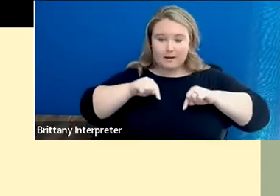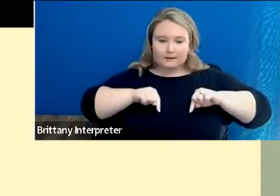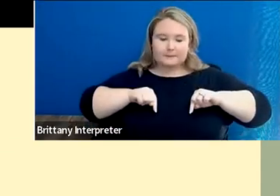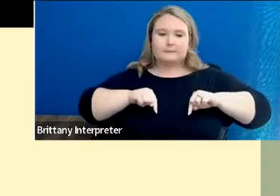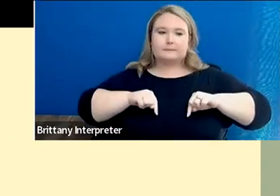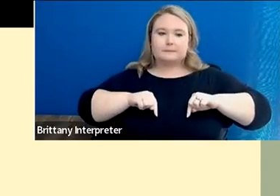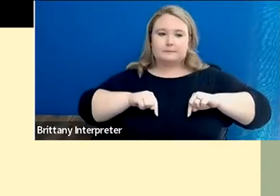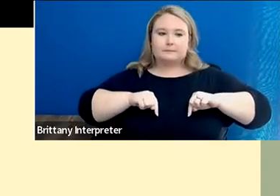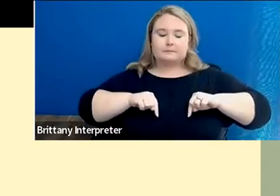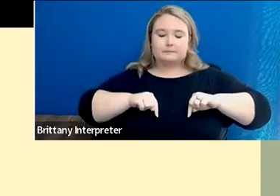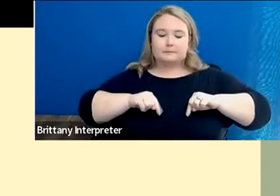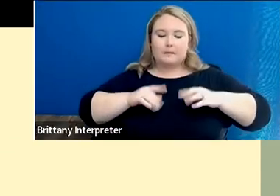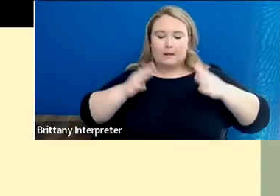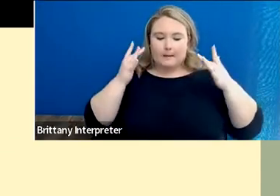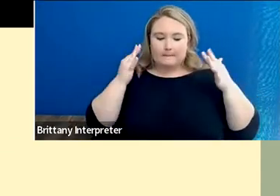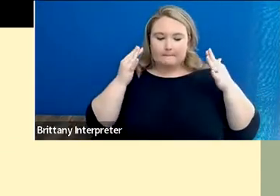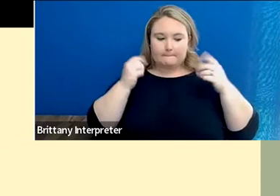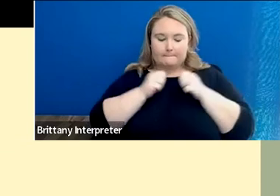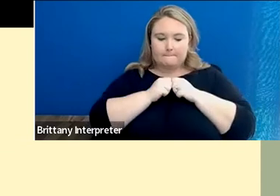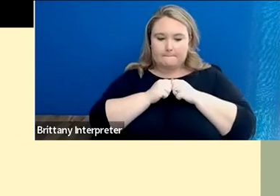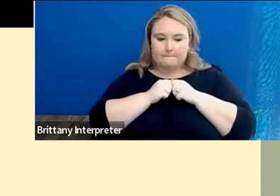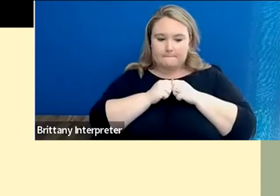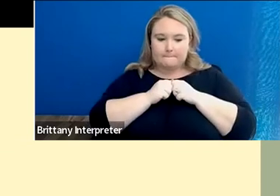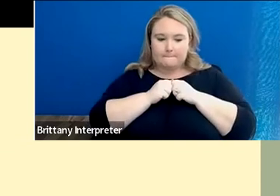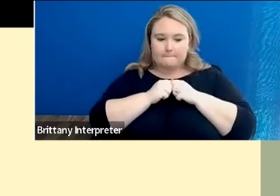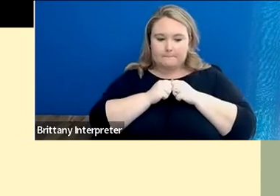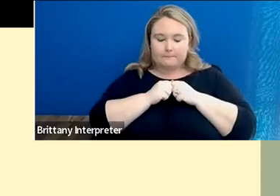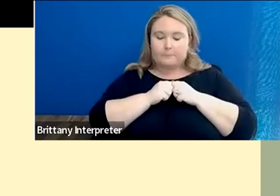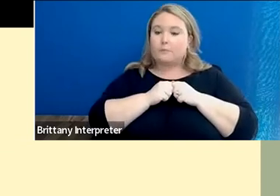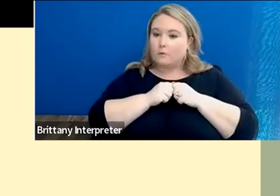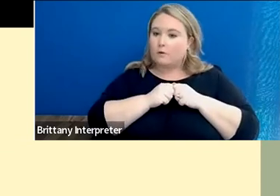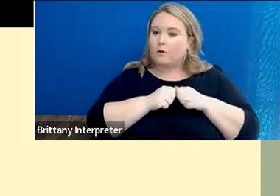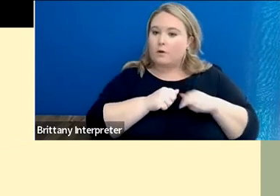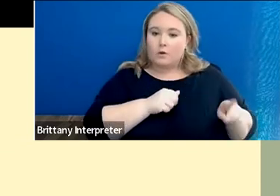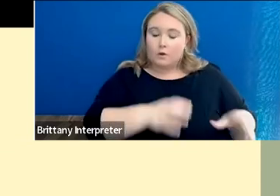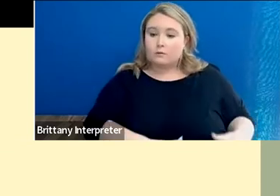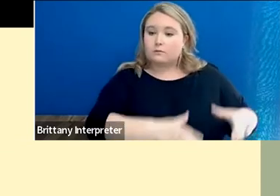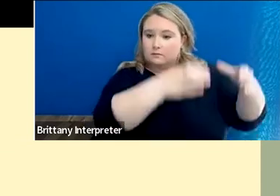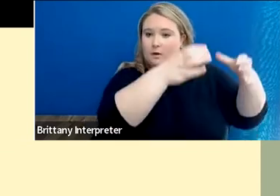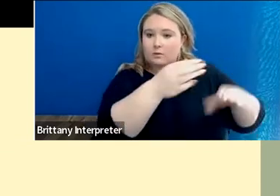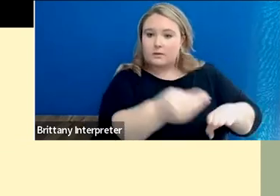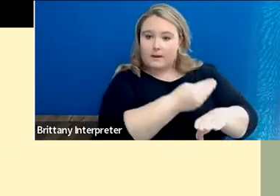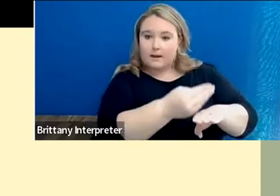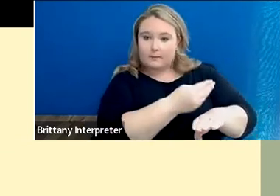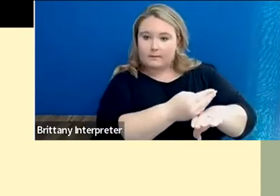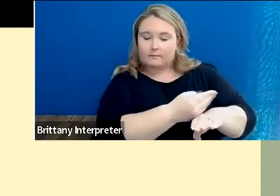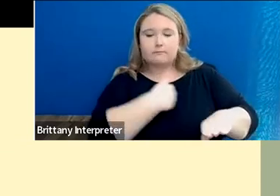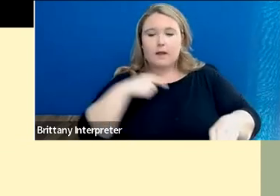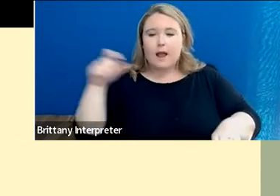Okay. Back to the Crest... Okay. So we go to Crestview Towers in North Miami Beach again. And my question to you is this.